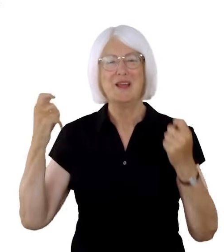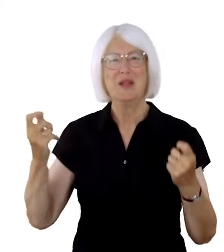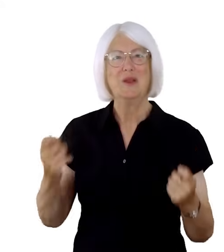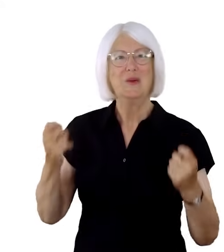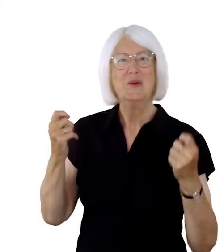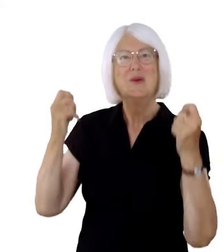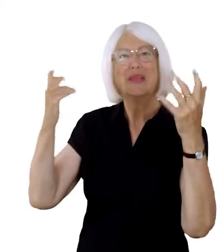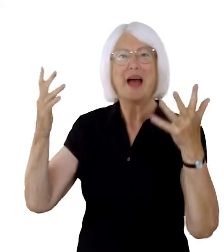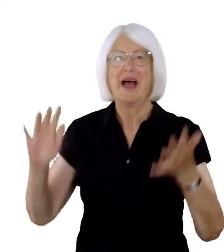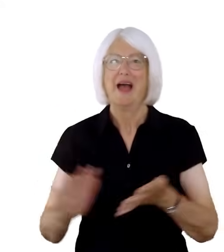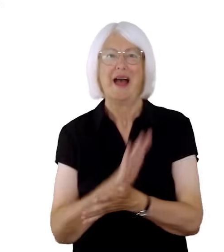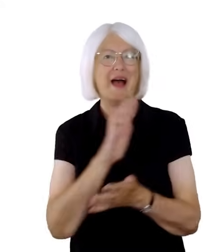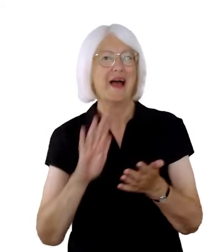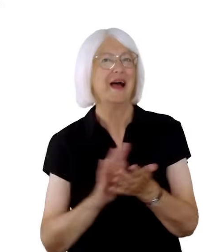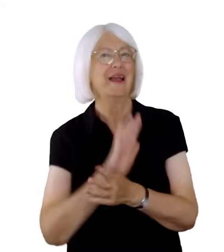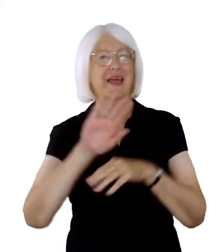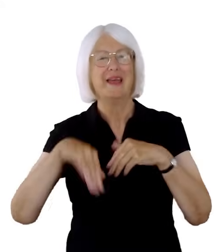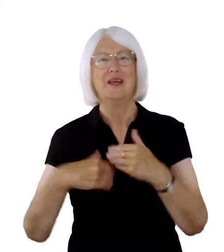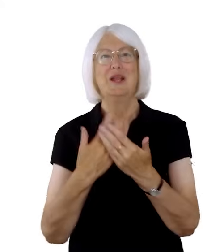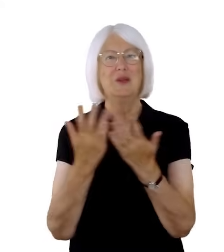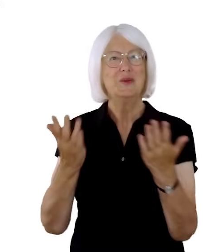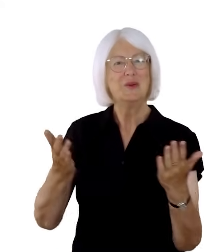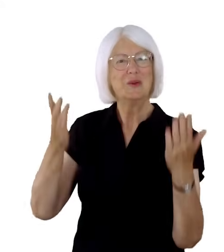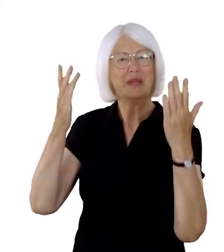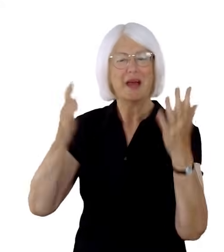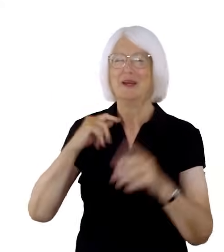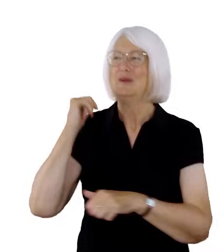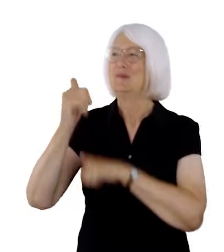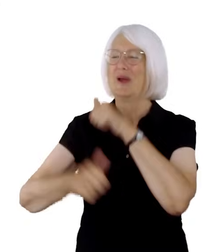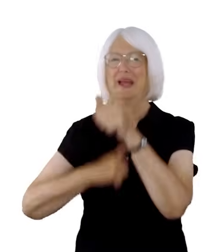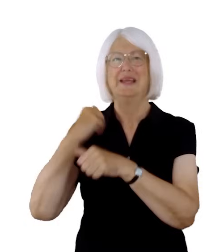Alleluia, alleluia